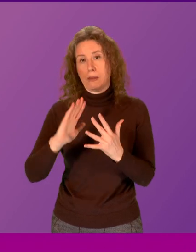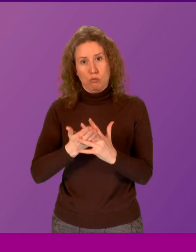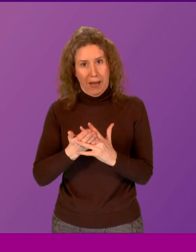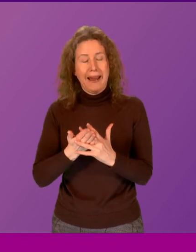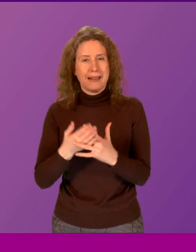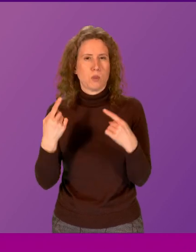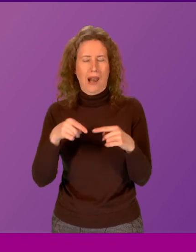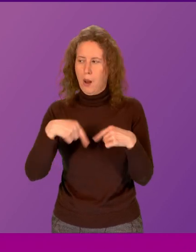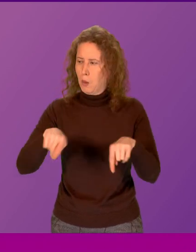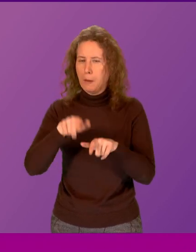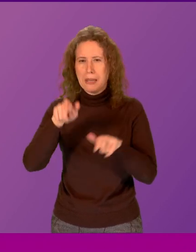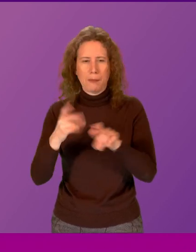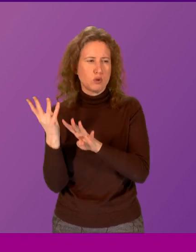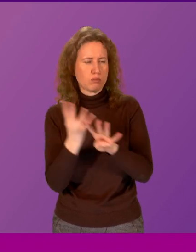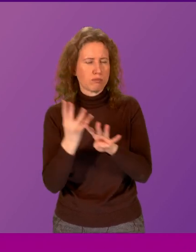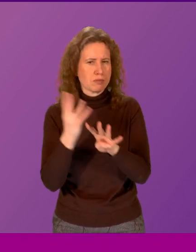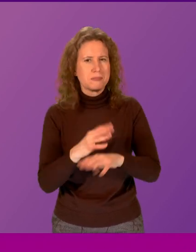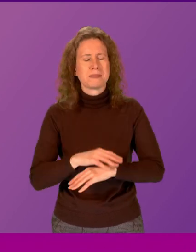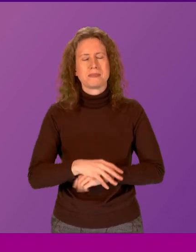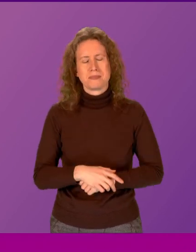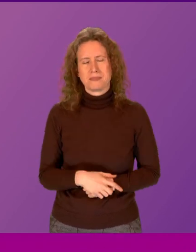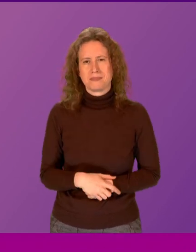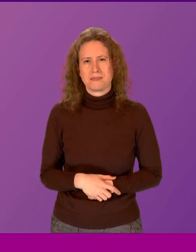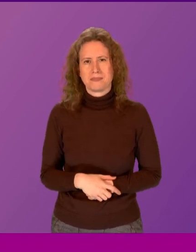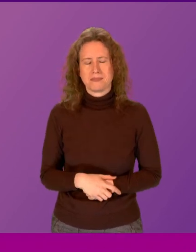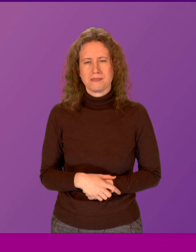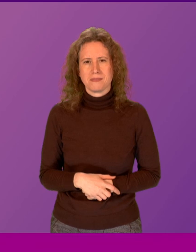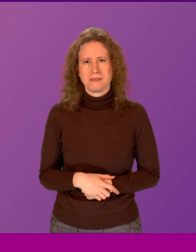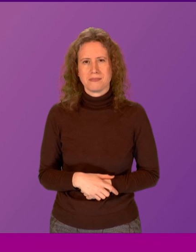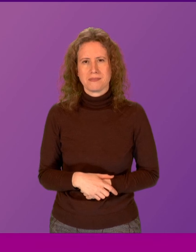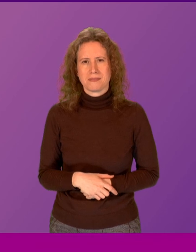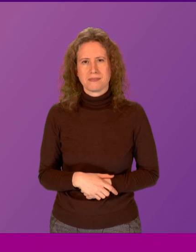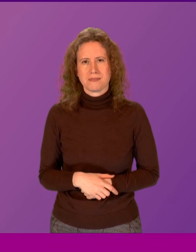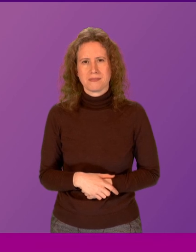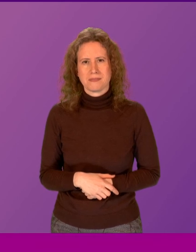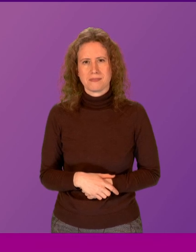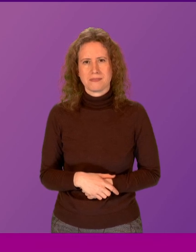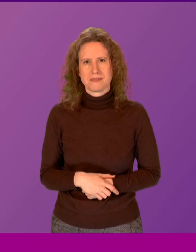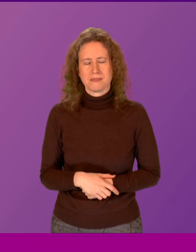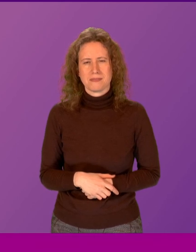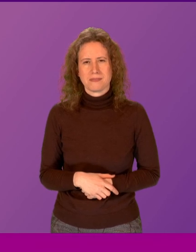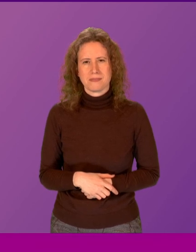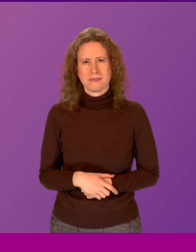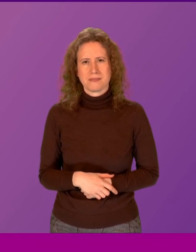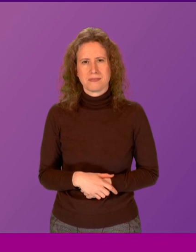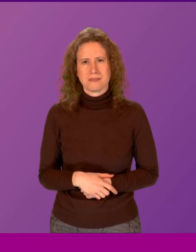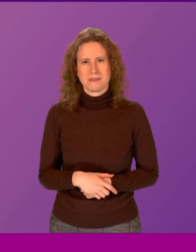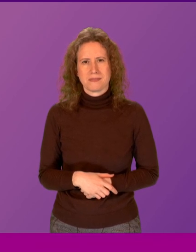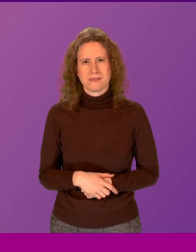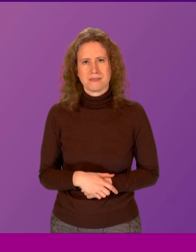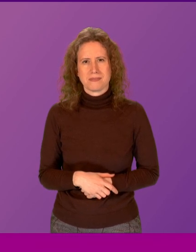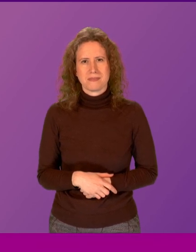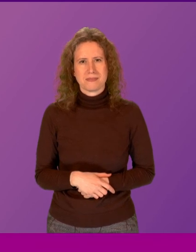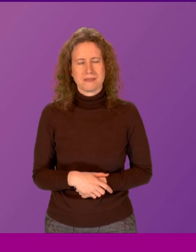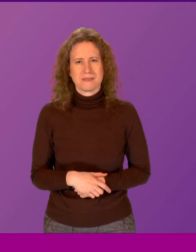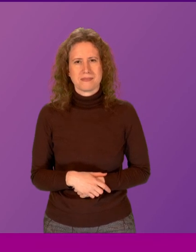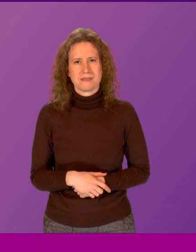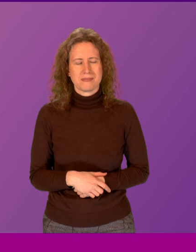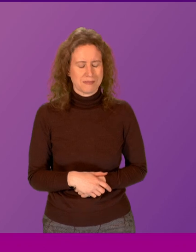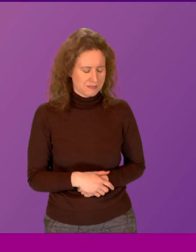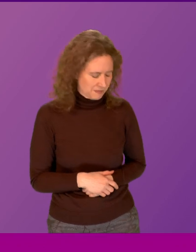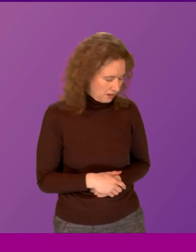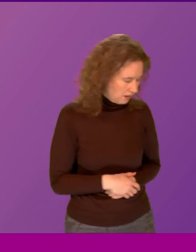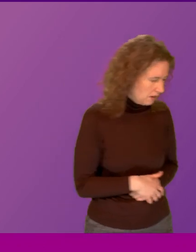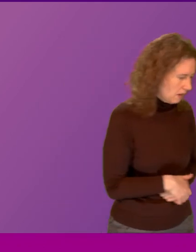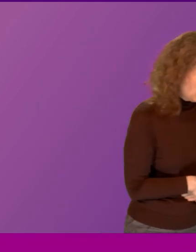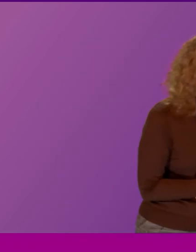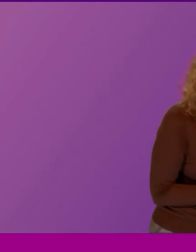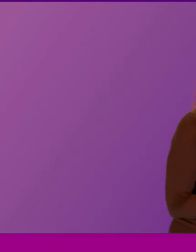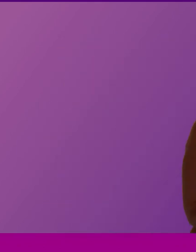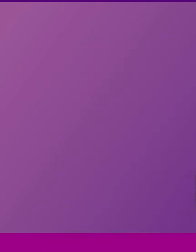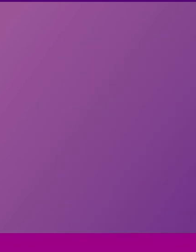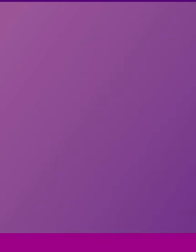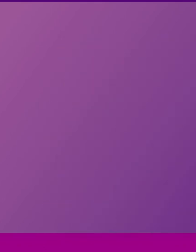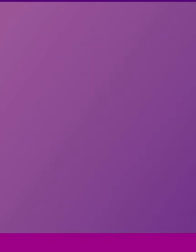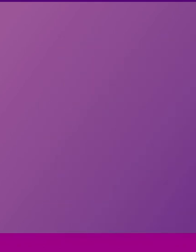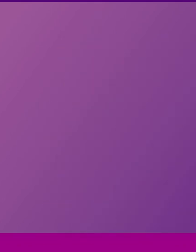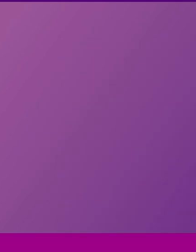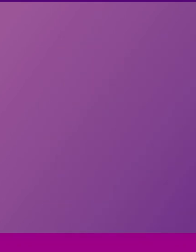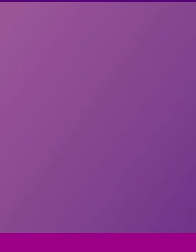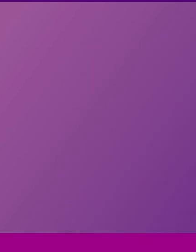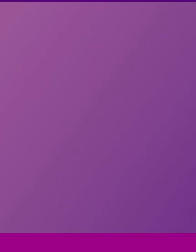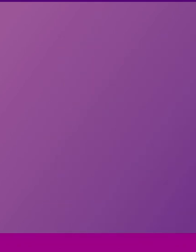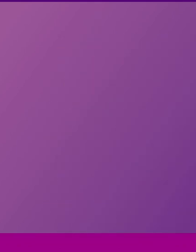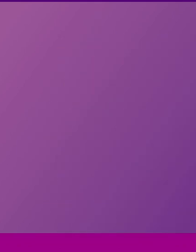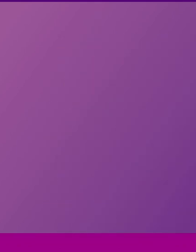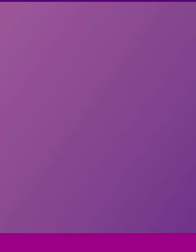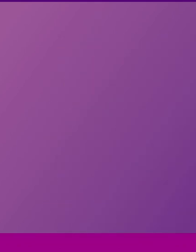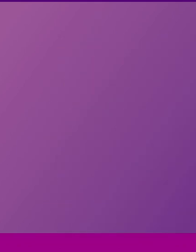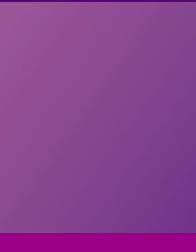to allow those who are leaving the chamber and the public gallery to do so.